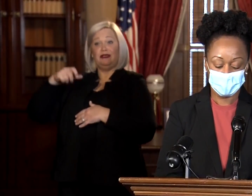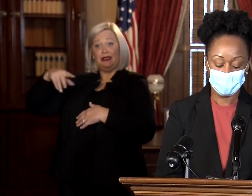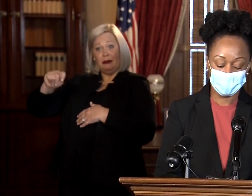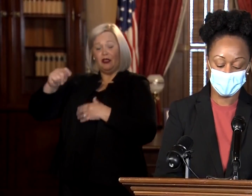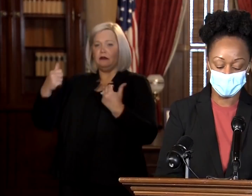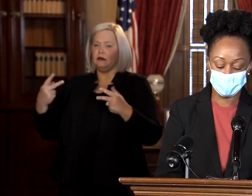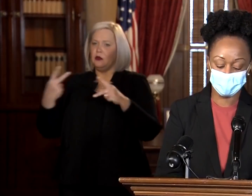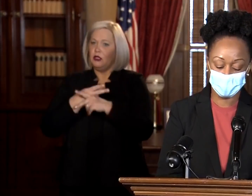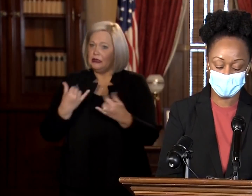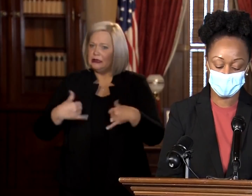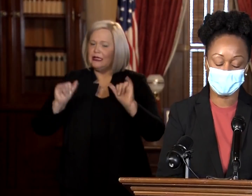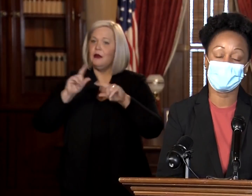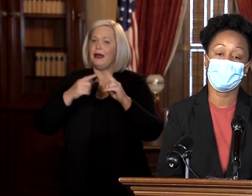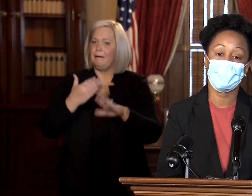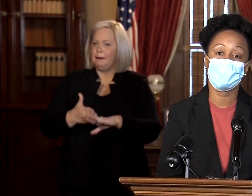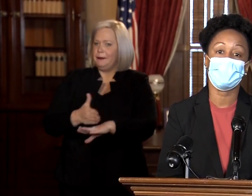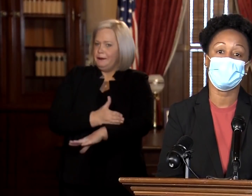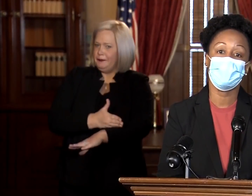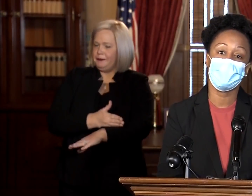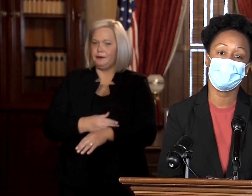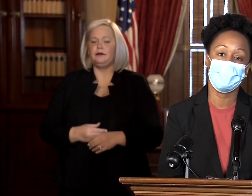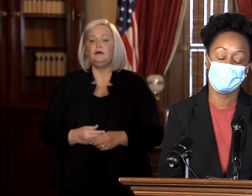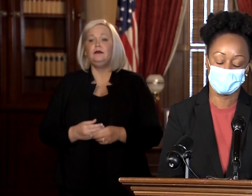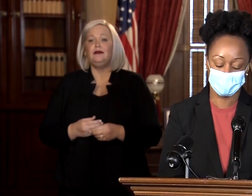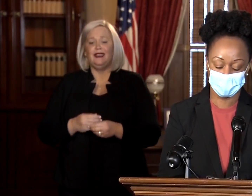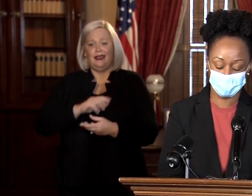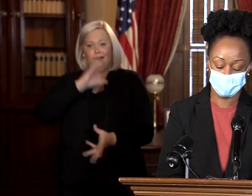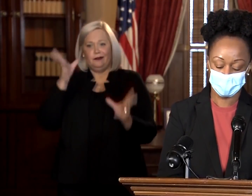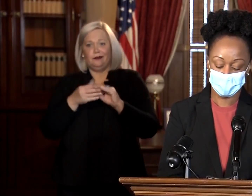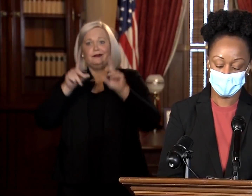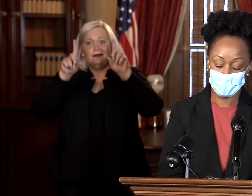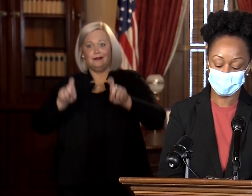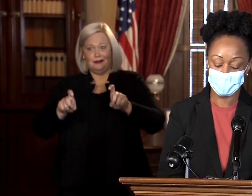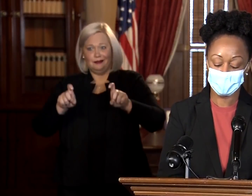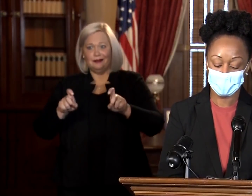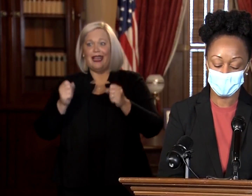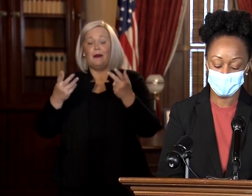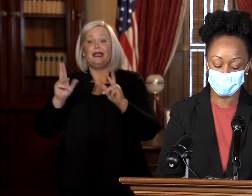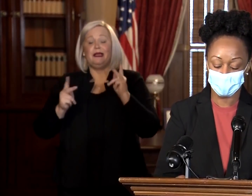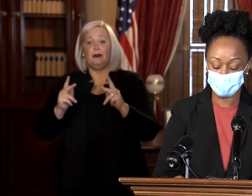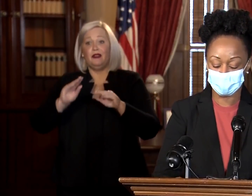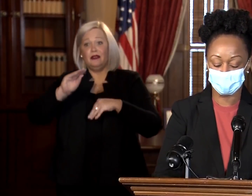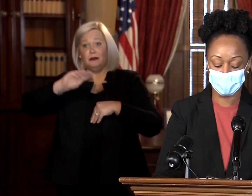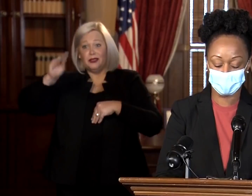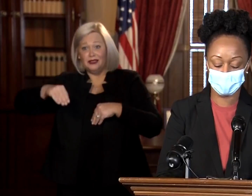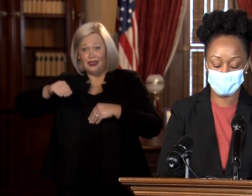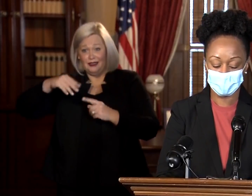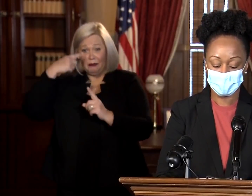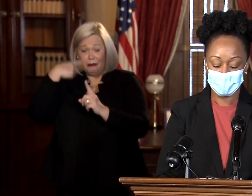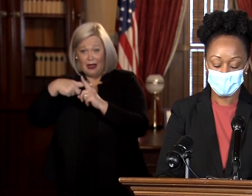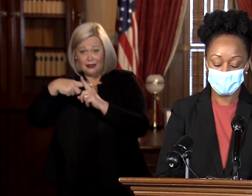almost four times what we saw at the beginning of September. the beginning of September. Test positivity is now at 8.4%